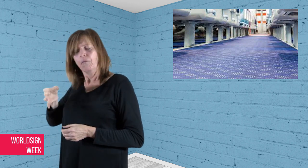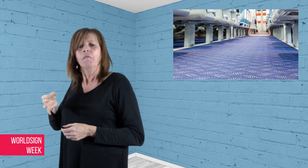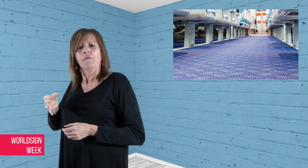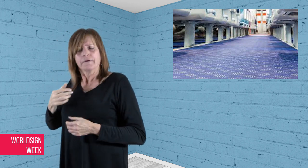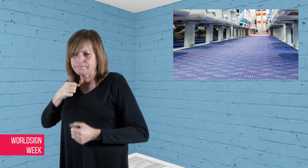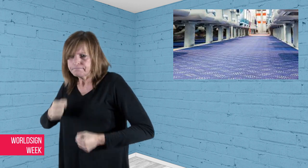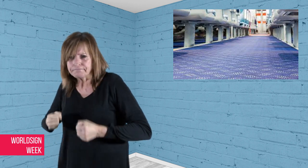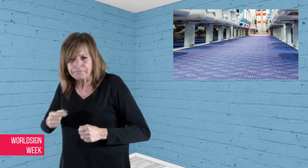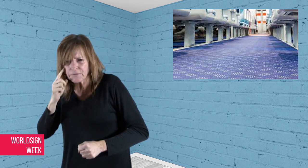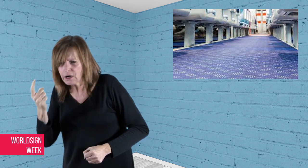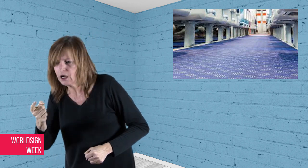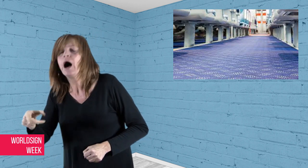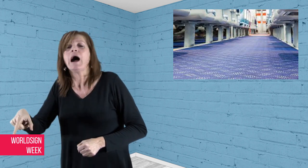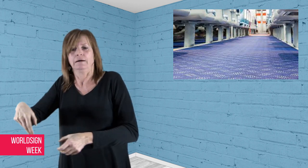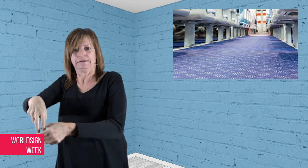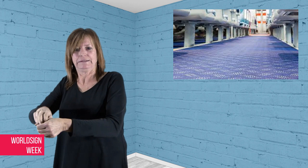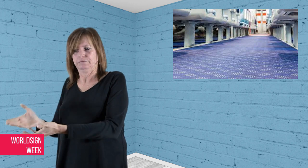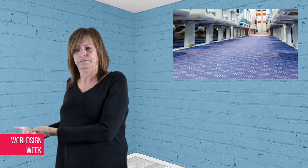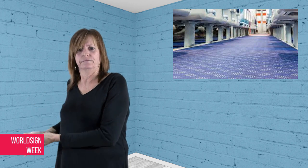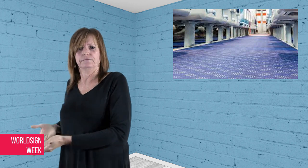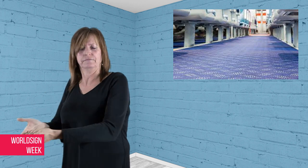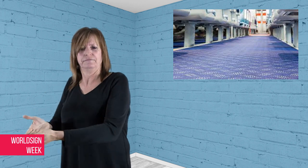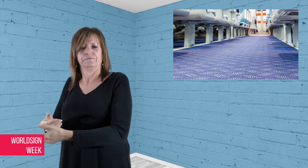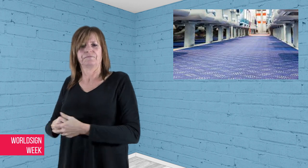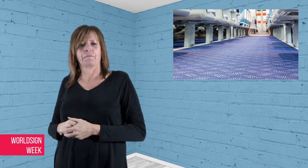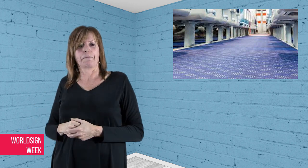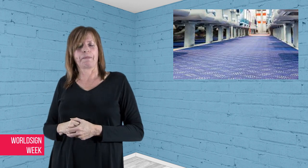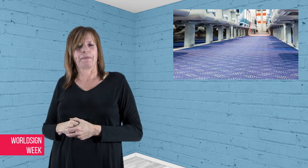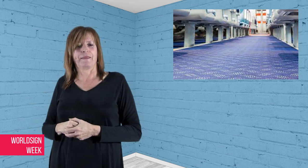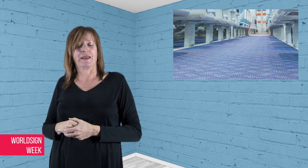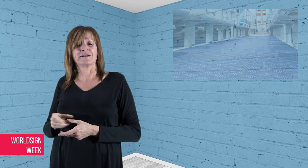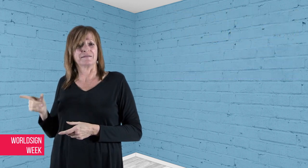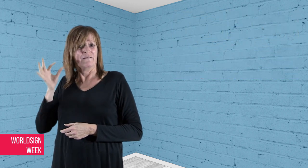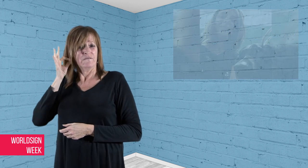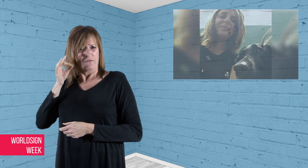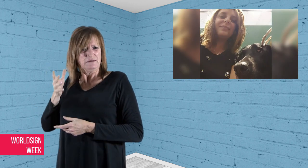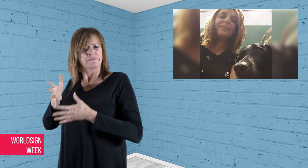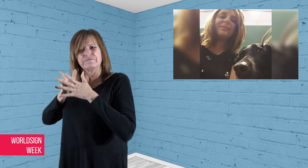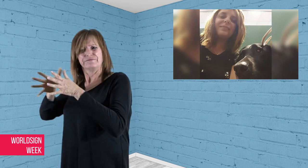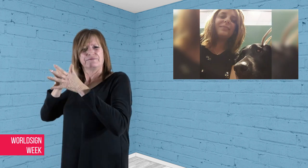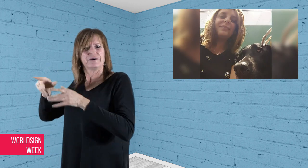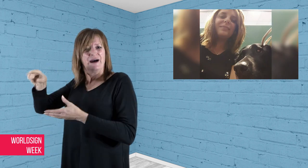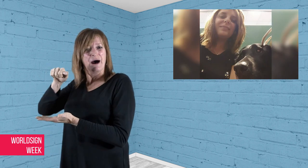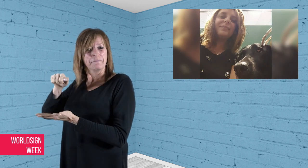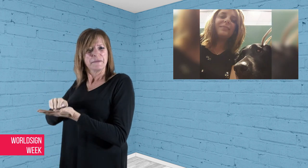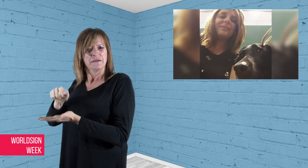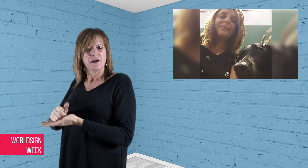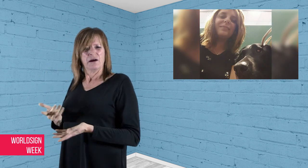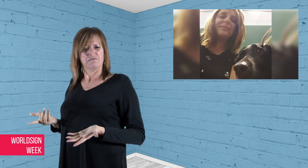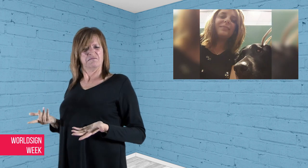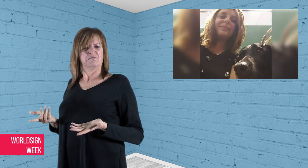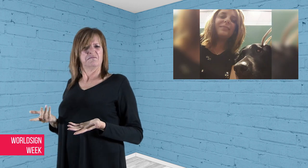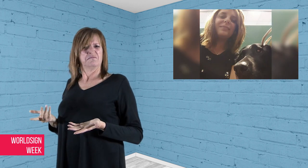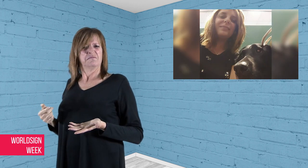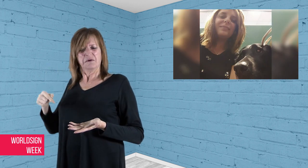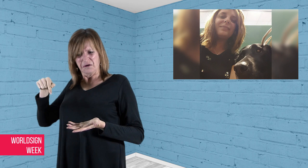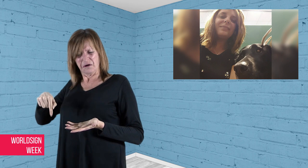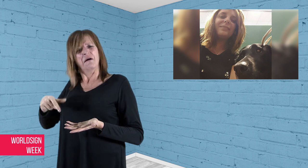eventually found a seat for her. Lisa told media even though it was fair that the situation got sorted out, the guards need